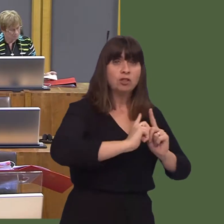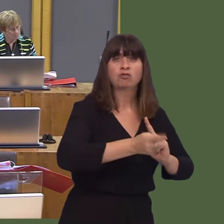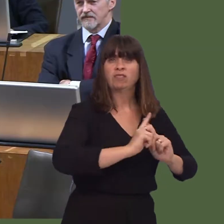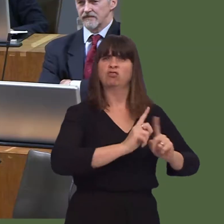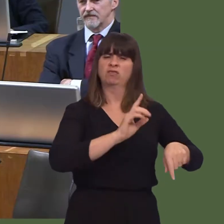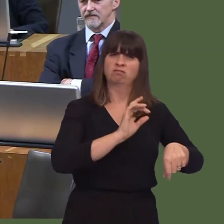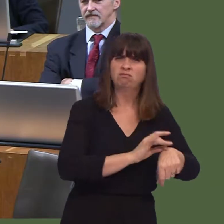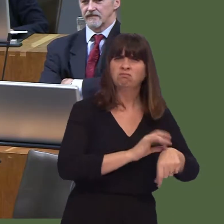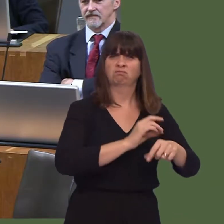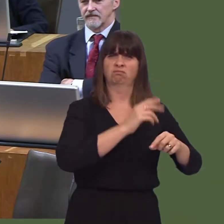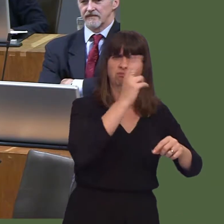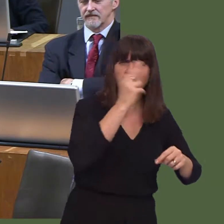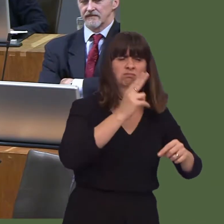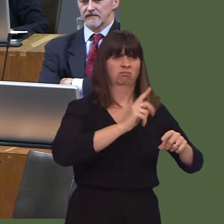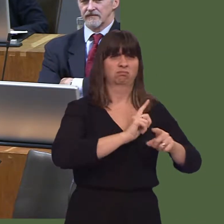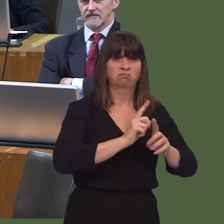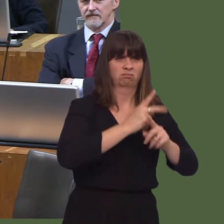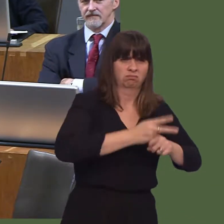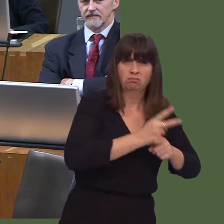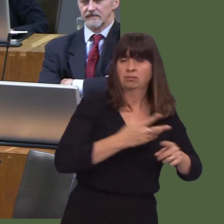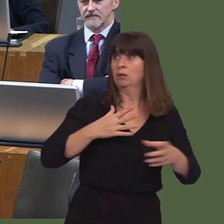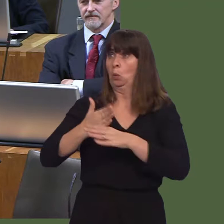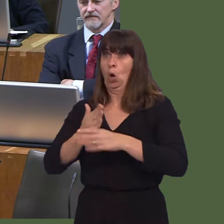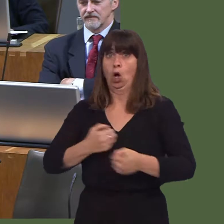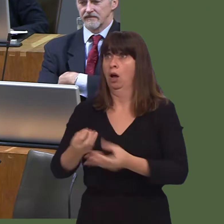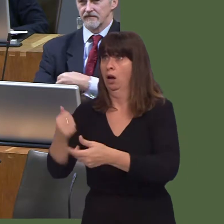The Business Wales website provides information to employers on how to improve productivity